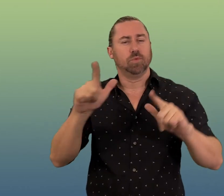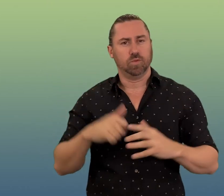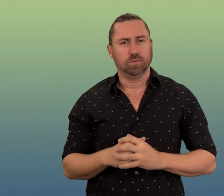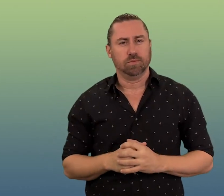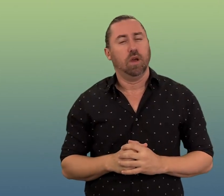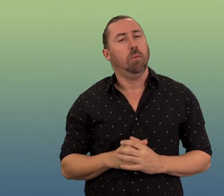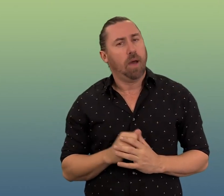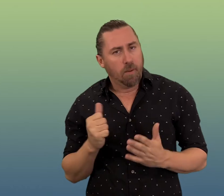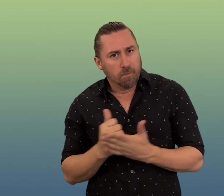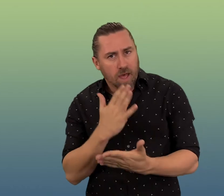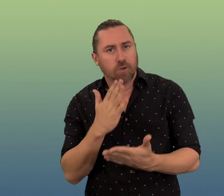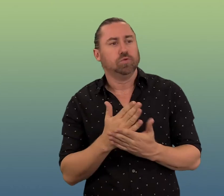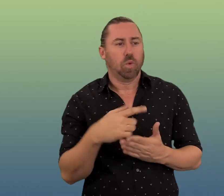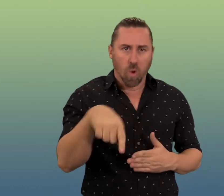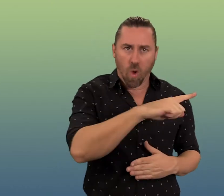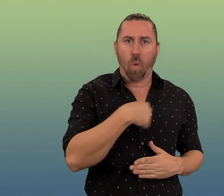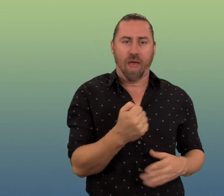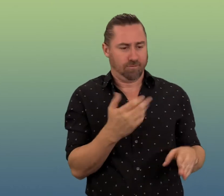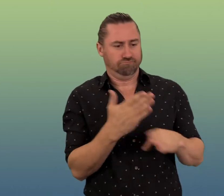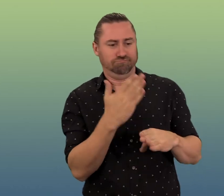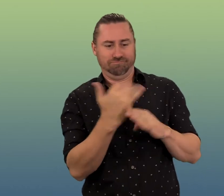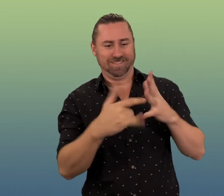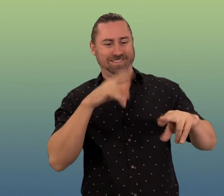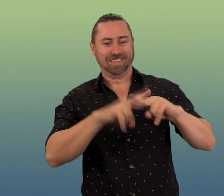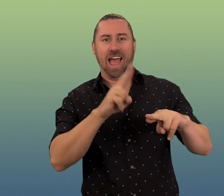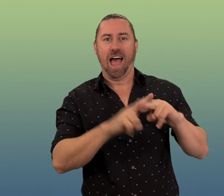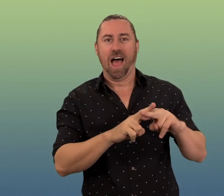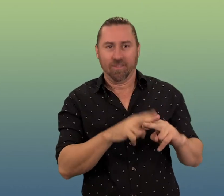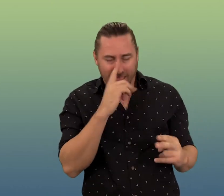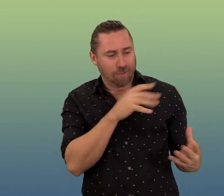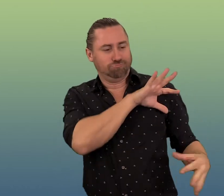but also an accessible and inclusive employer of choice.